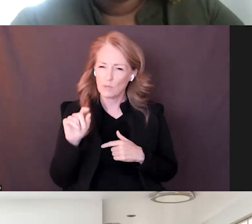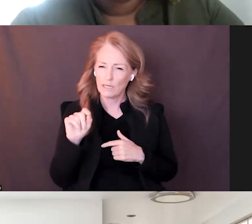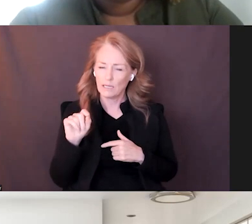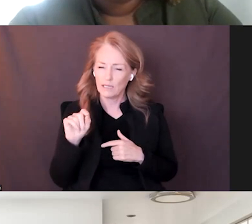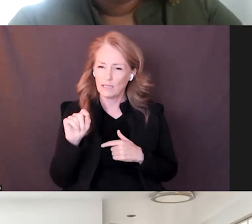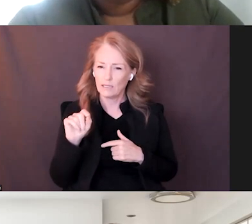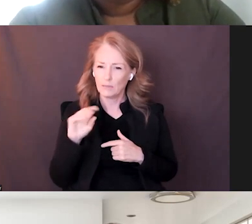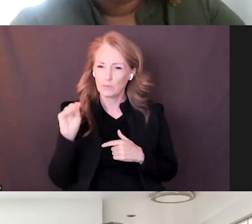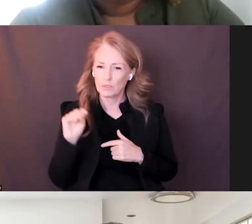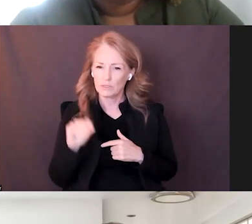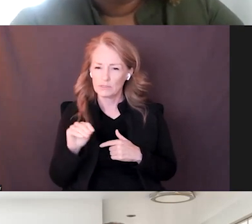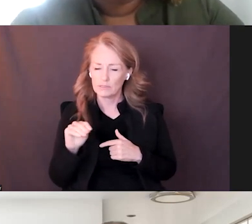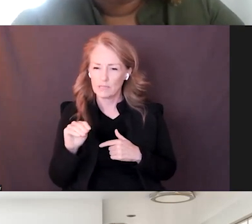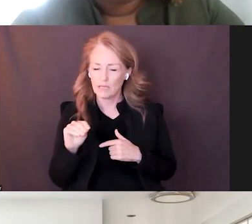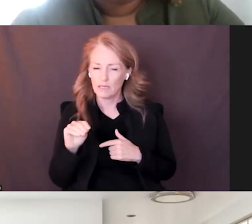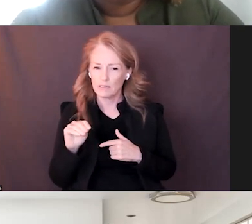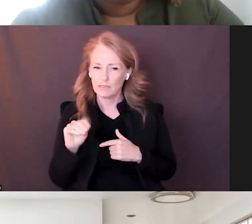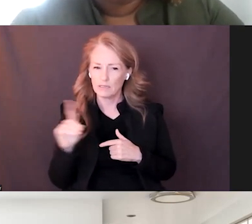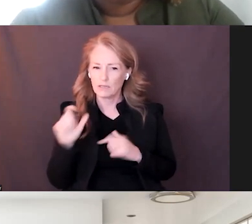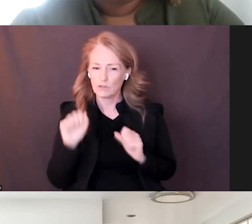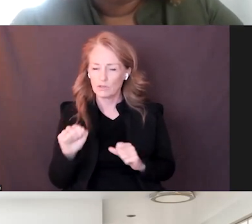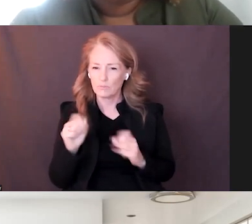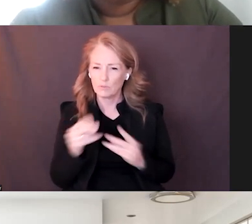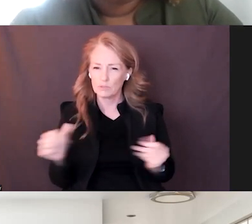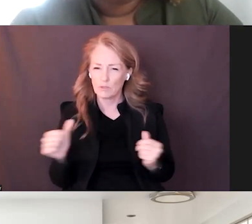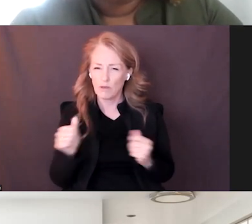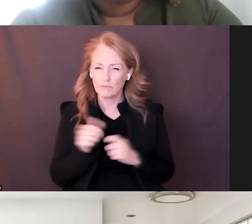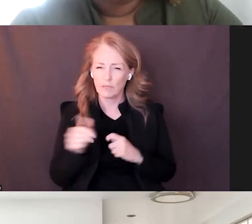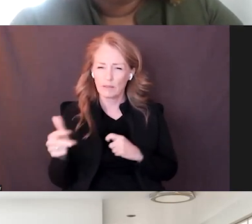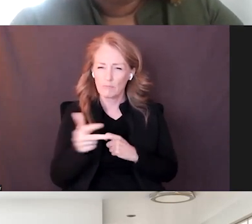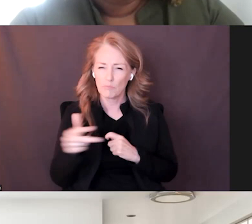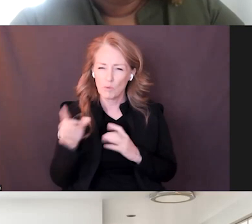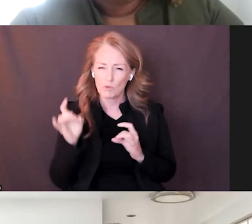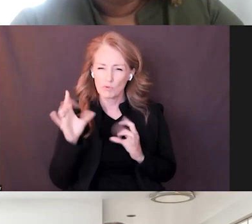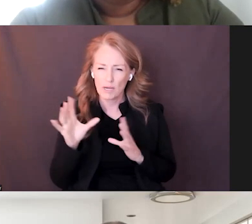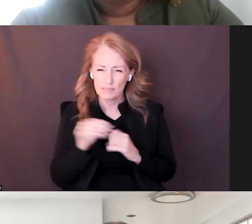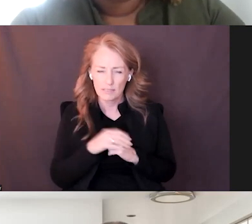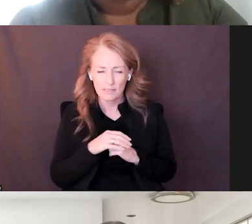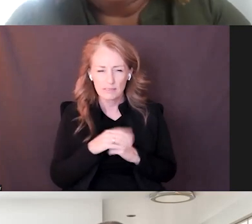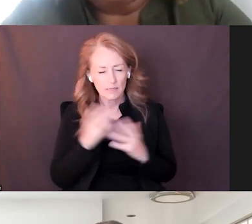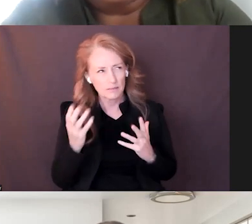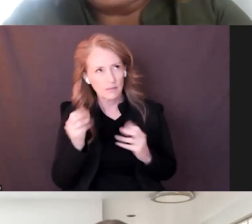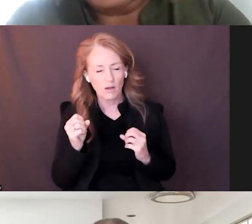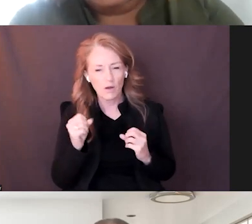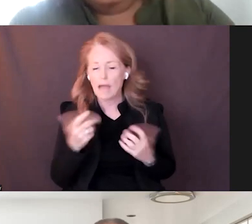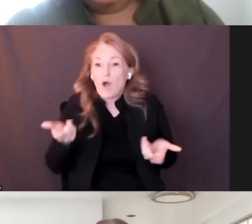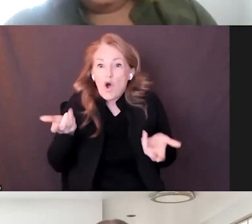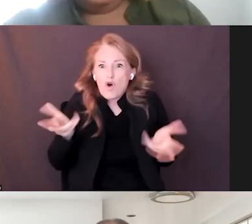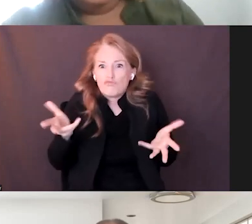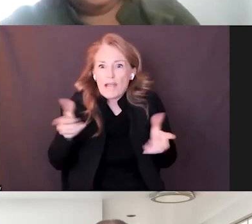CRISIS. SO WHATEVER -- I'M ALREADY GETTING LOST.